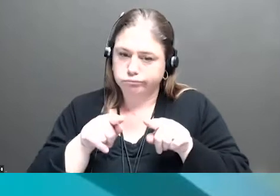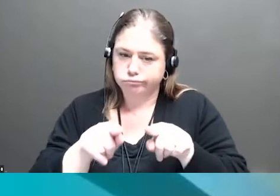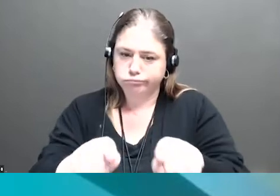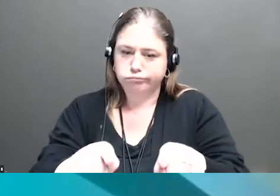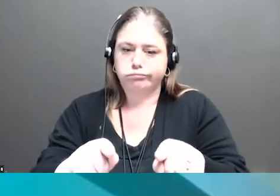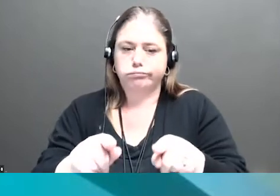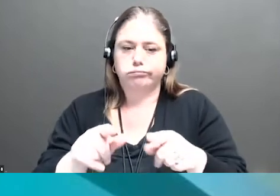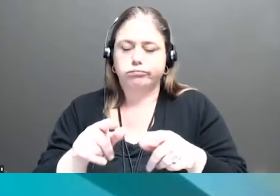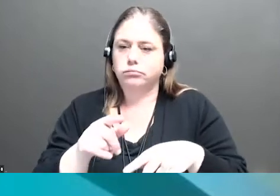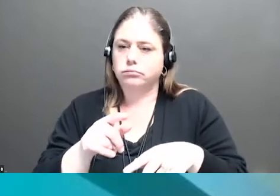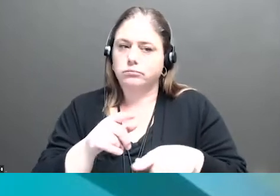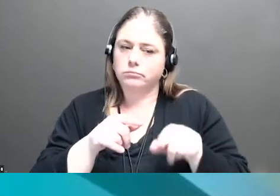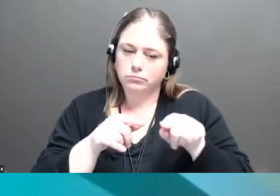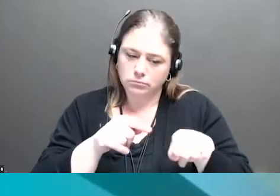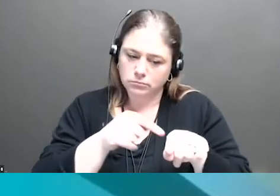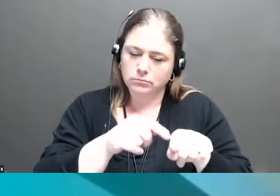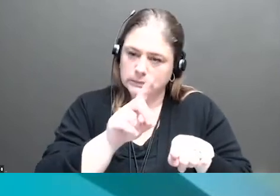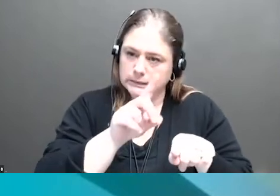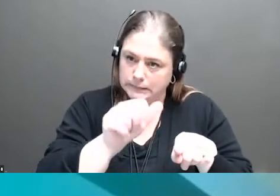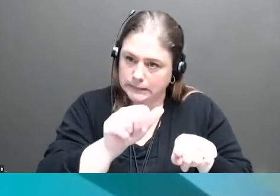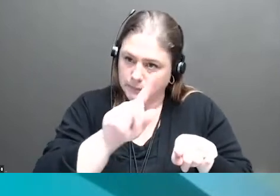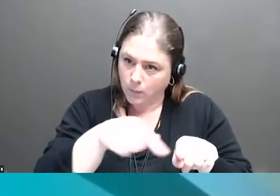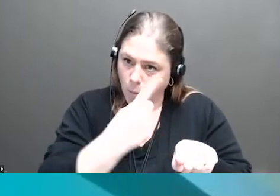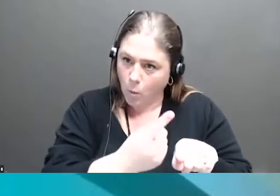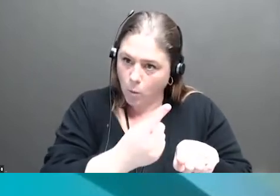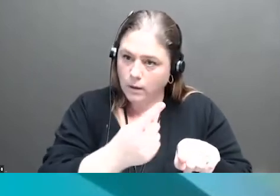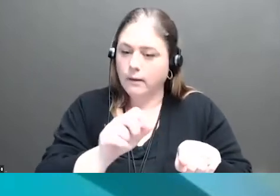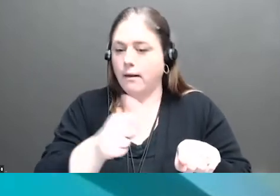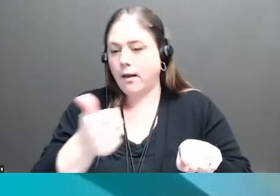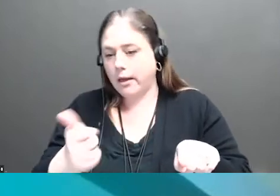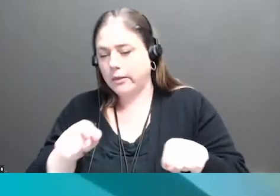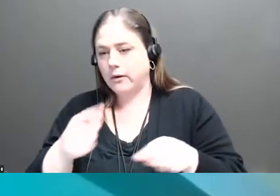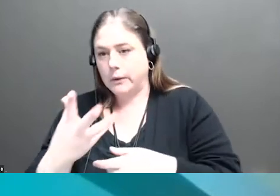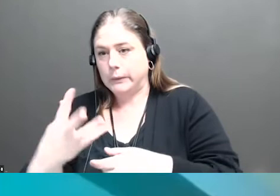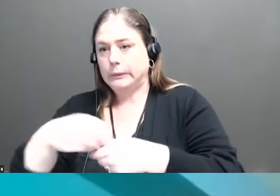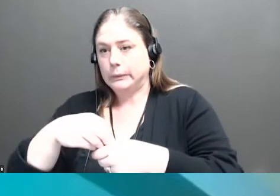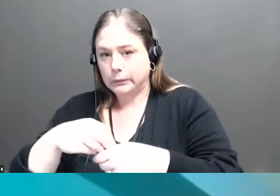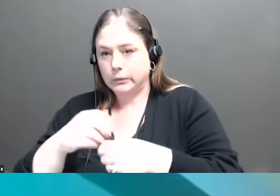and programs that are disability inclusive. But even better, employment programs